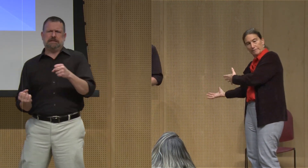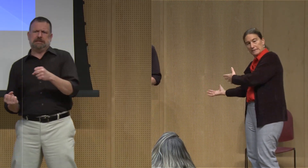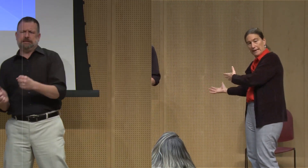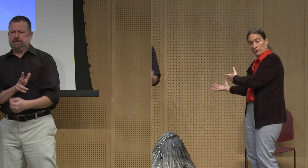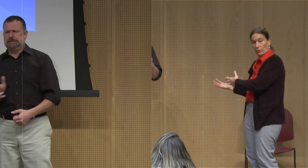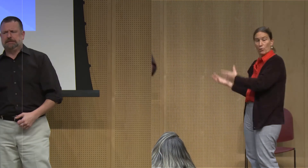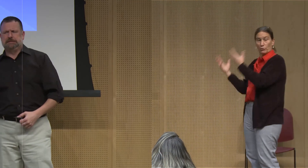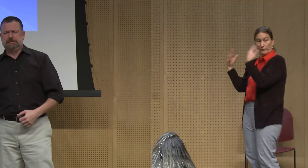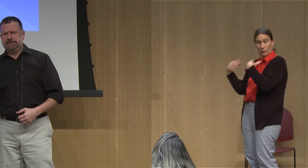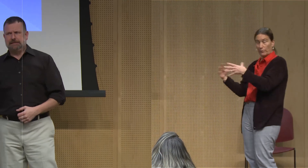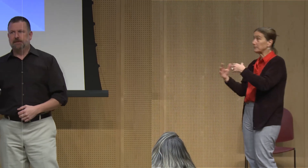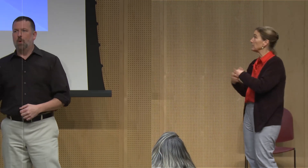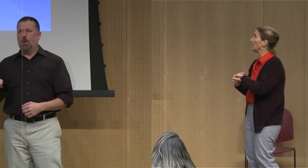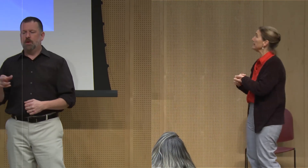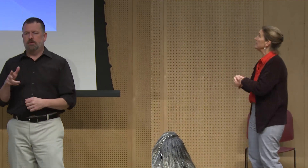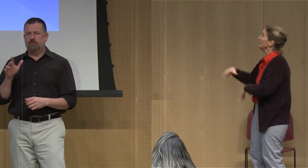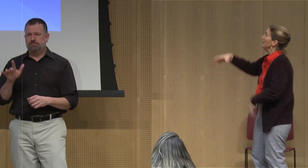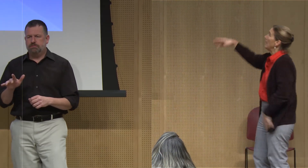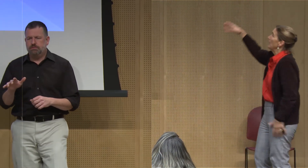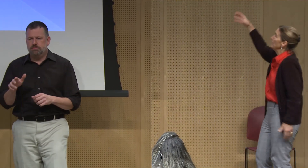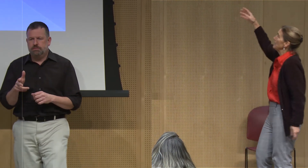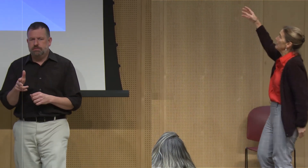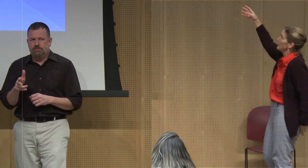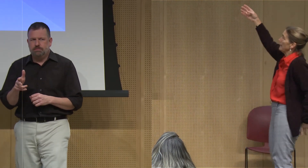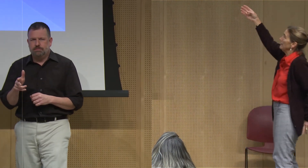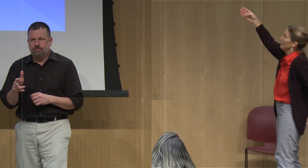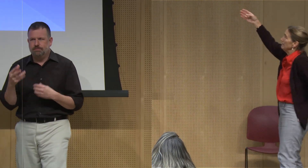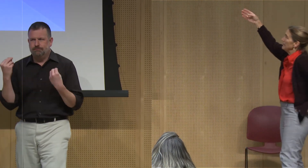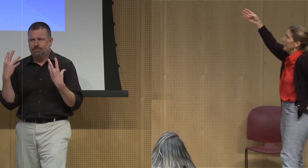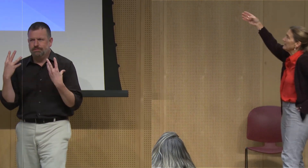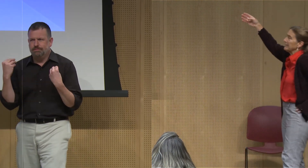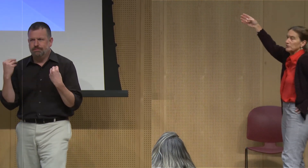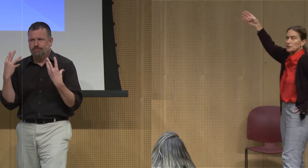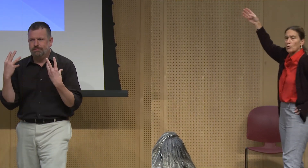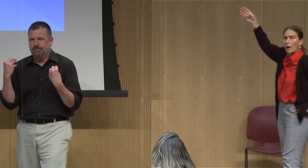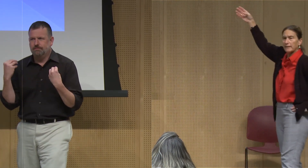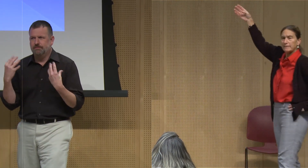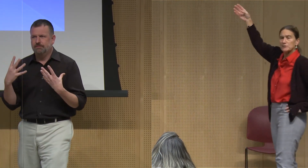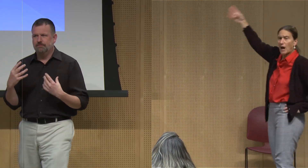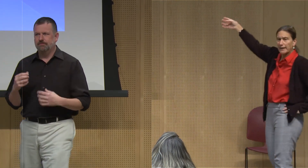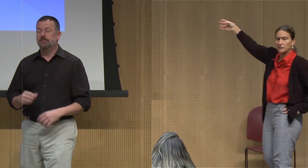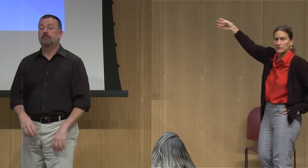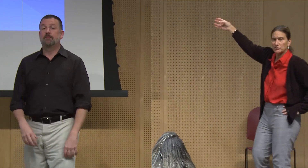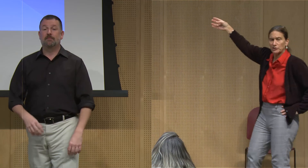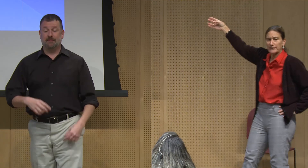OF THE ROAD OR IF YOU'RE GOING SLOWLY. UM, YOU'VE GOT HEADLIGHTS. THE QUALITY OF TIRES HAS CHANGED.